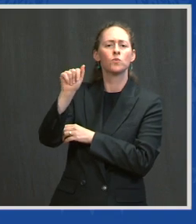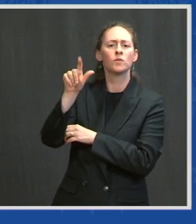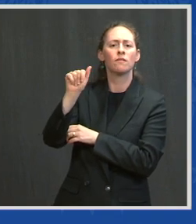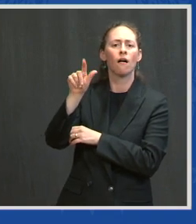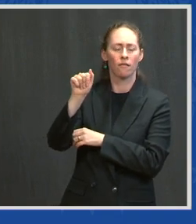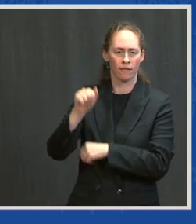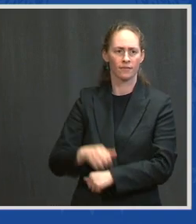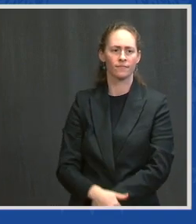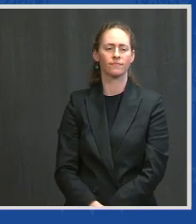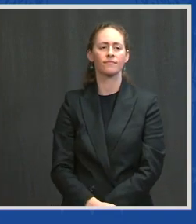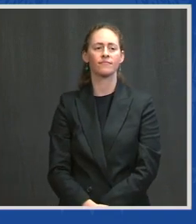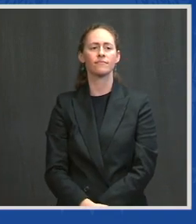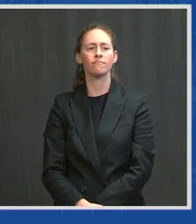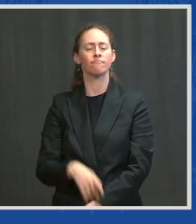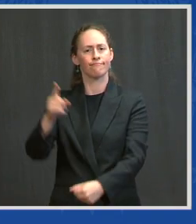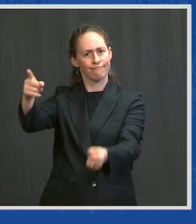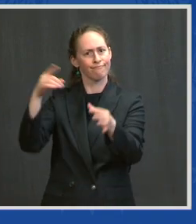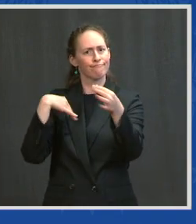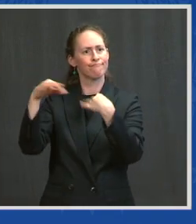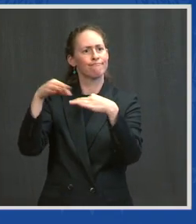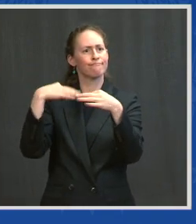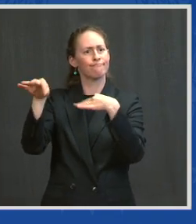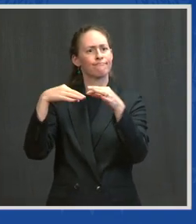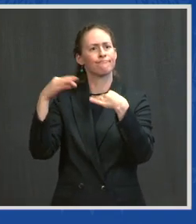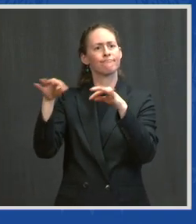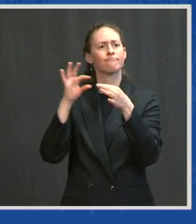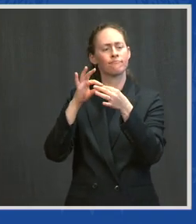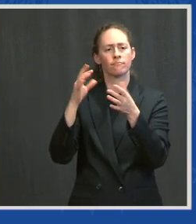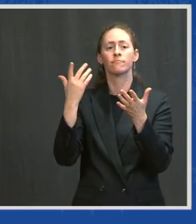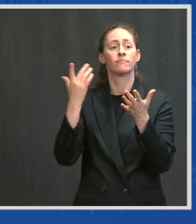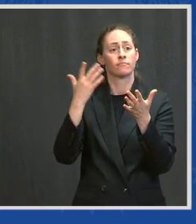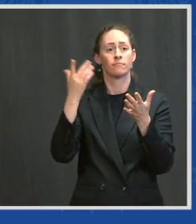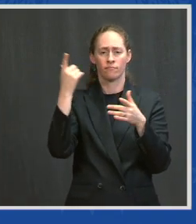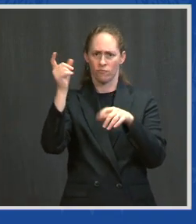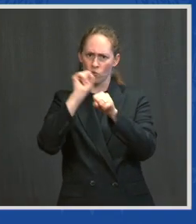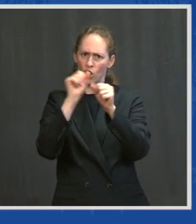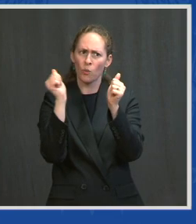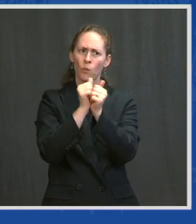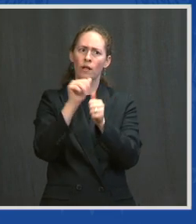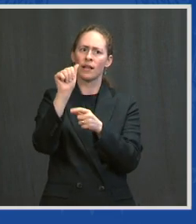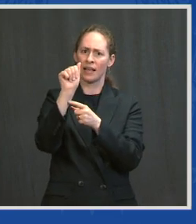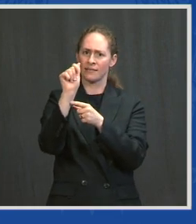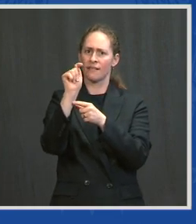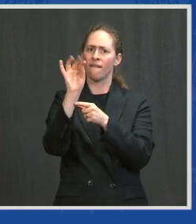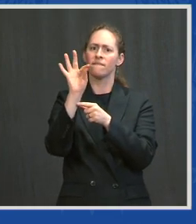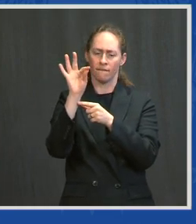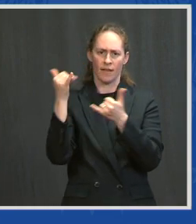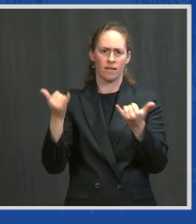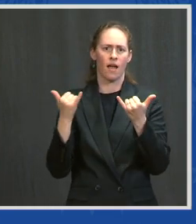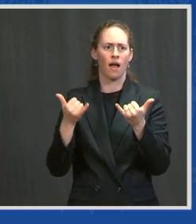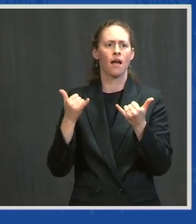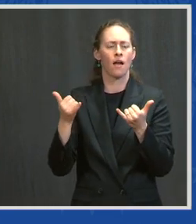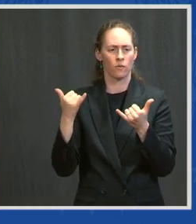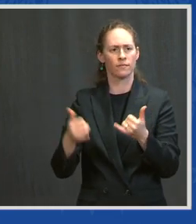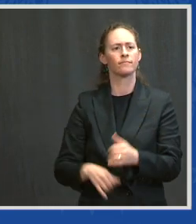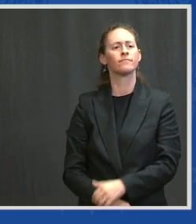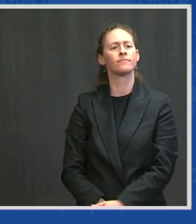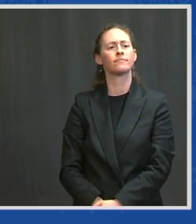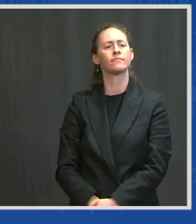with the Bureau of Alcohol, Tobacco, and Firearms; the ATF; and the Federal Bureau of Investigation -- the FBI --